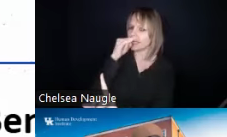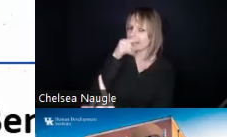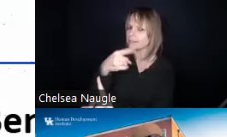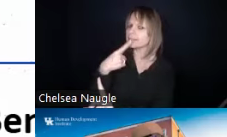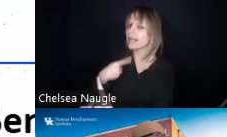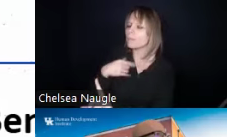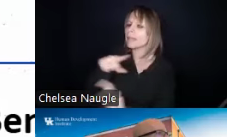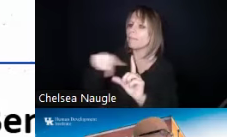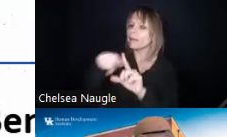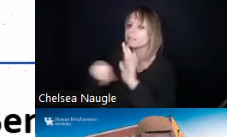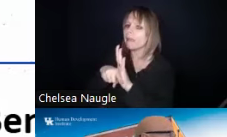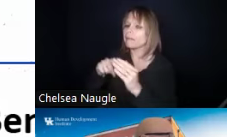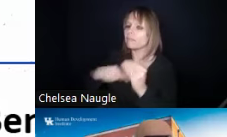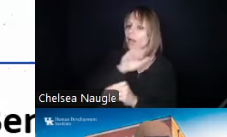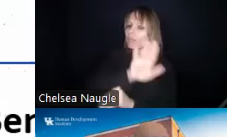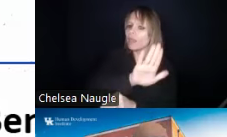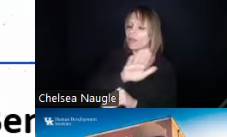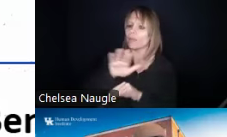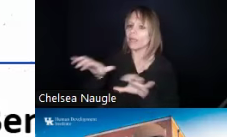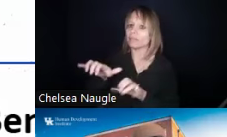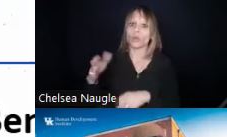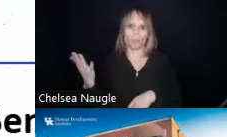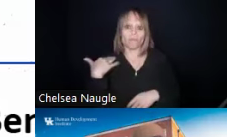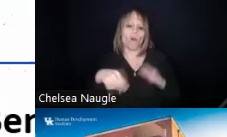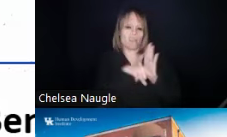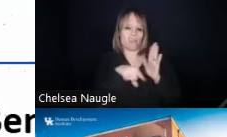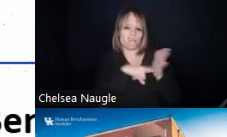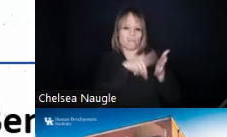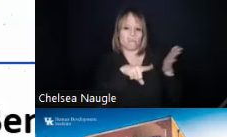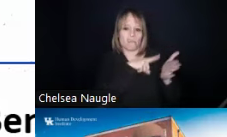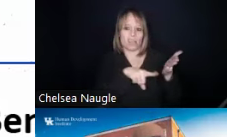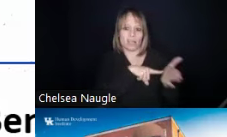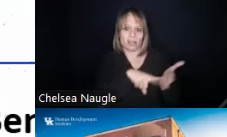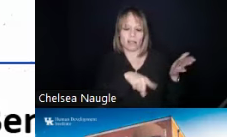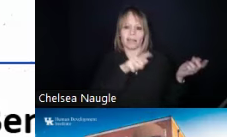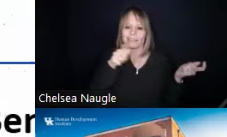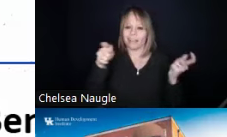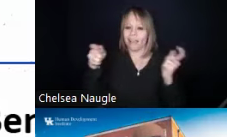have moved from just saying negative things about another kid to like here's some positives and here's some negatives. And then some of the folks